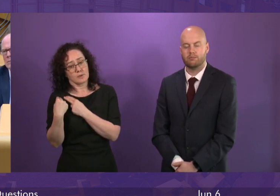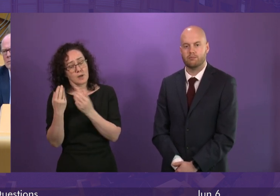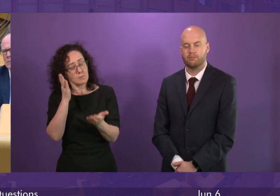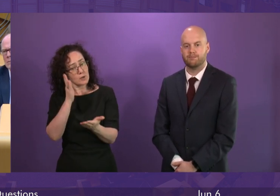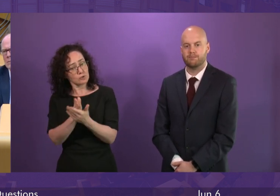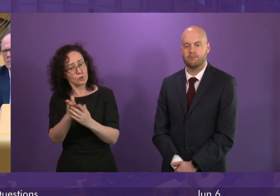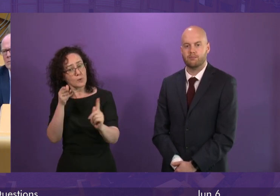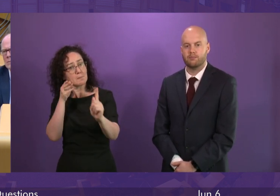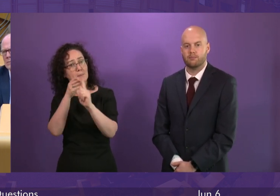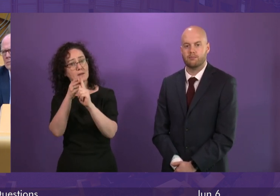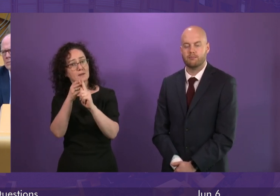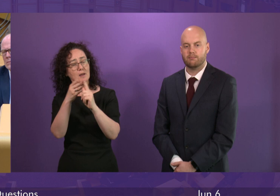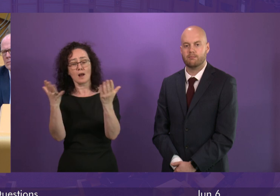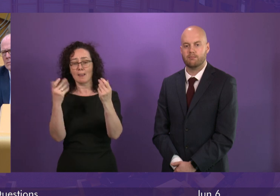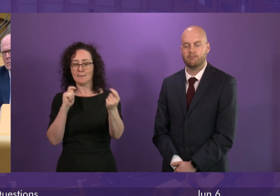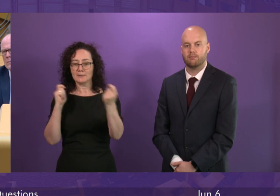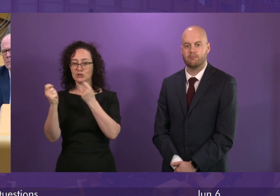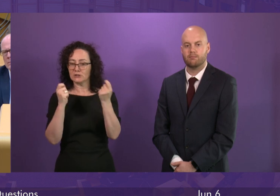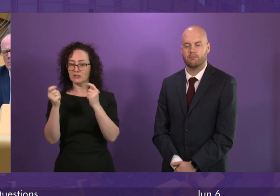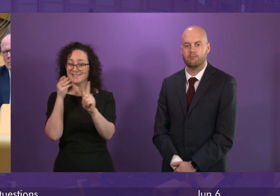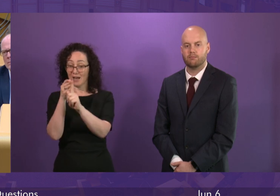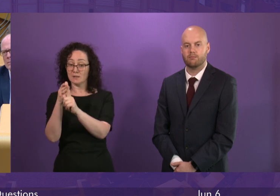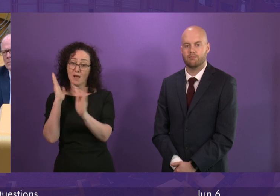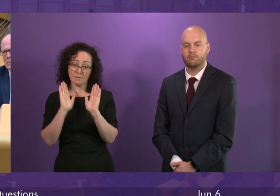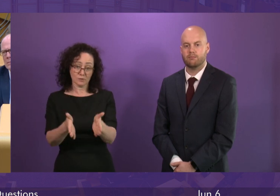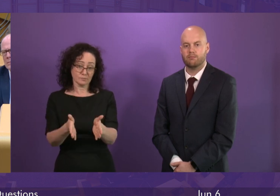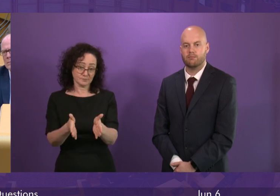targets that we have set out and to which we have committed. Roseanna Cunningham has